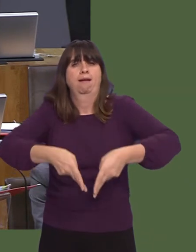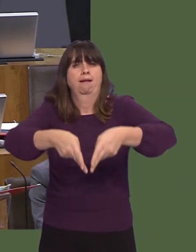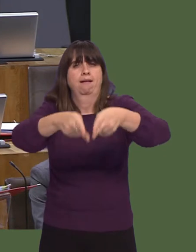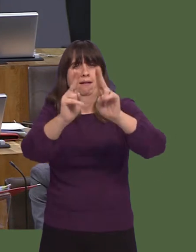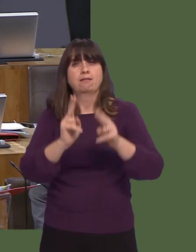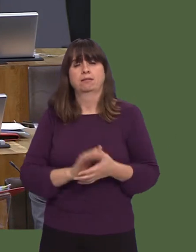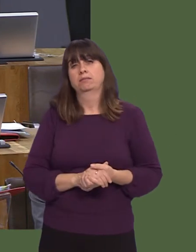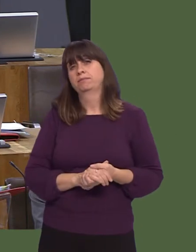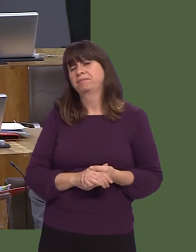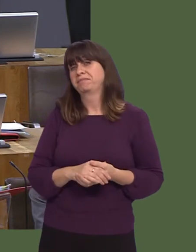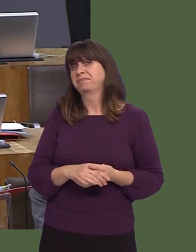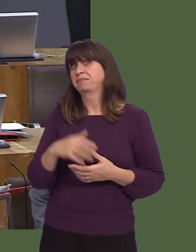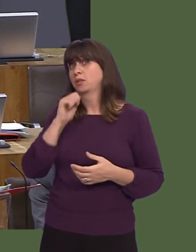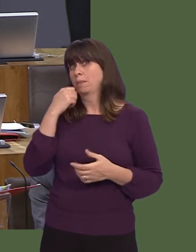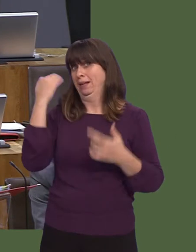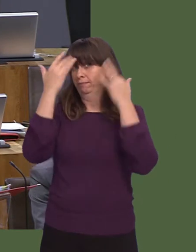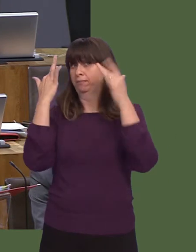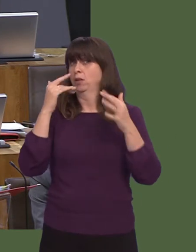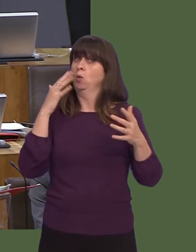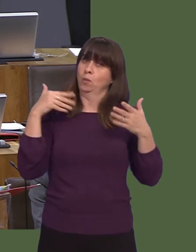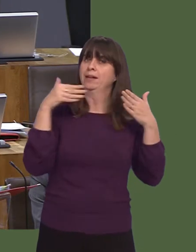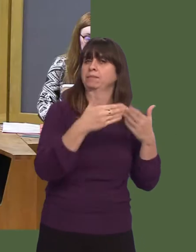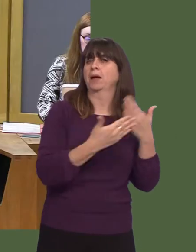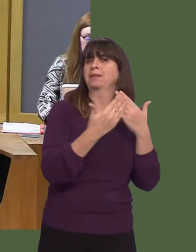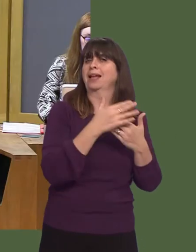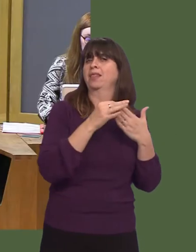that we will be considering as part of the updating of the guidance.